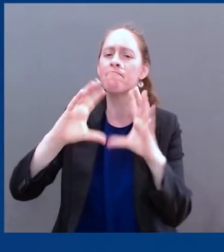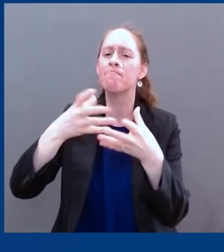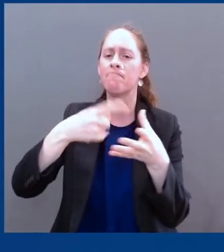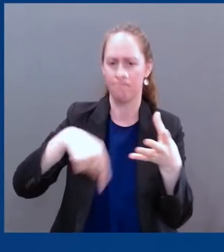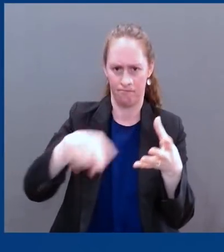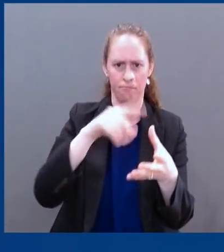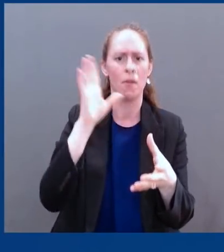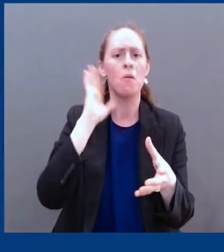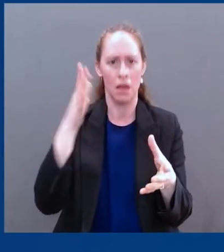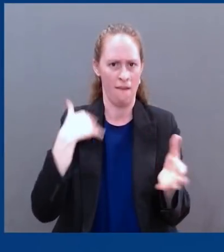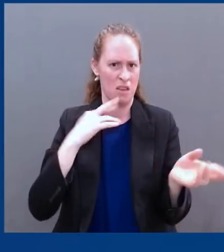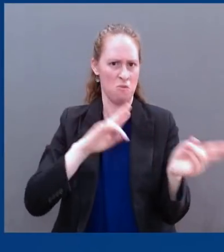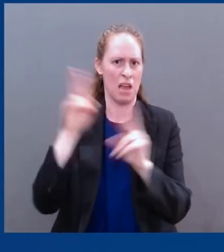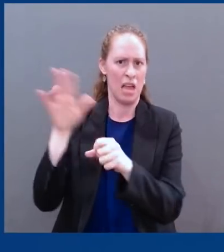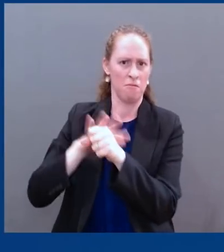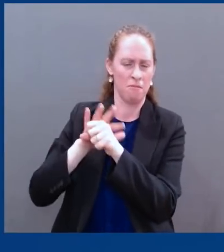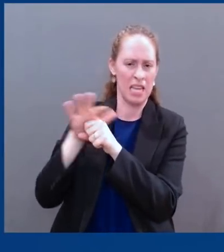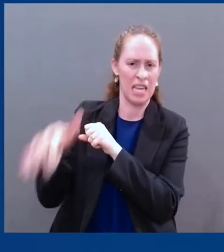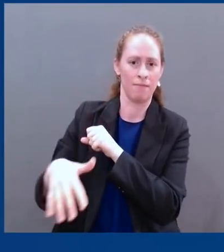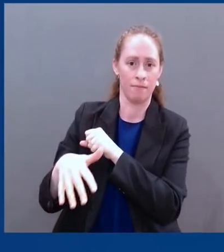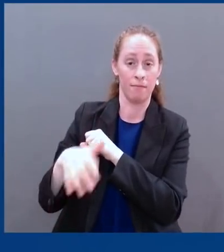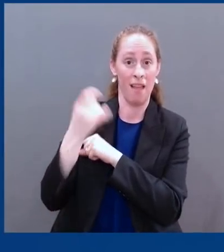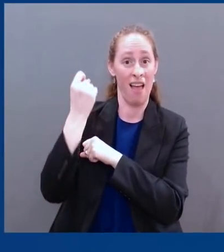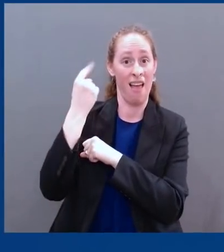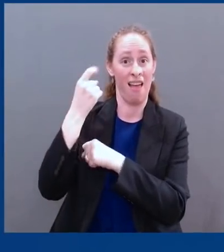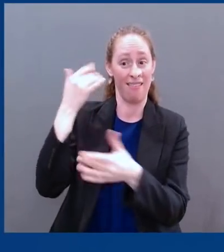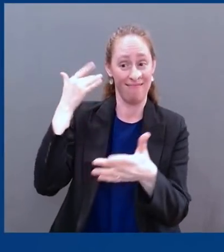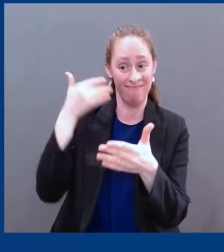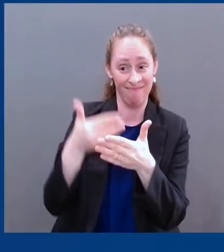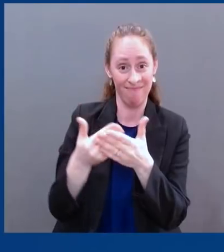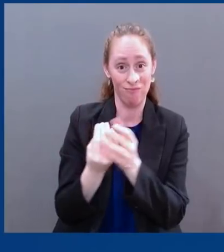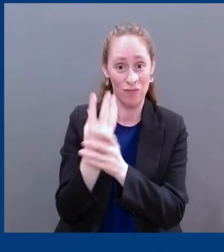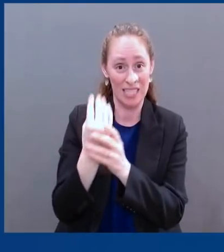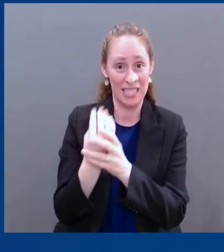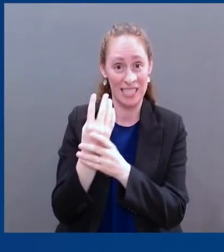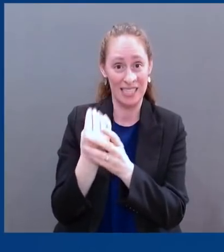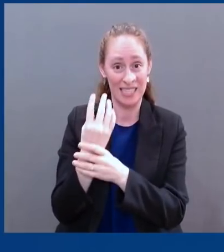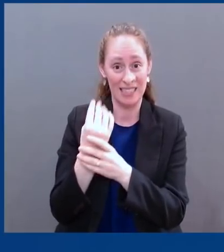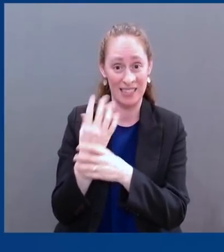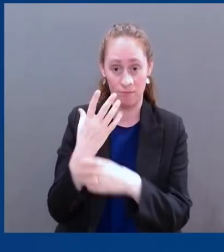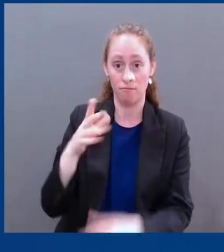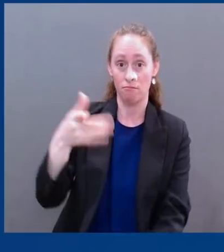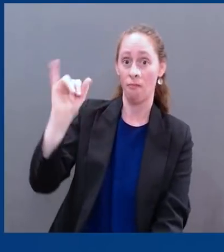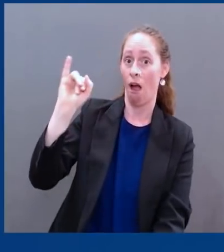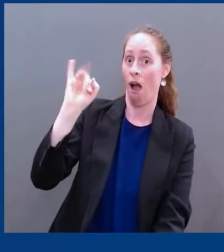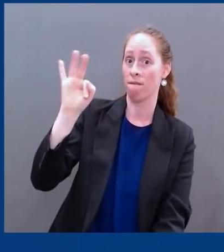However, if the science shows that fourth doses are needed for the general population later this year,